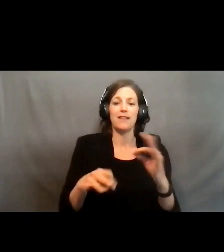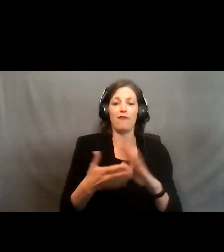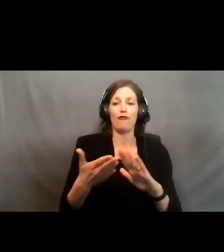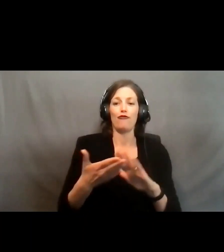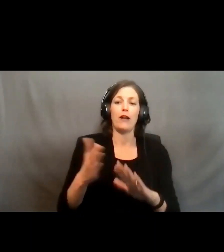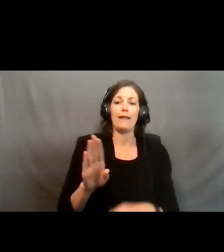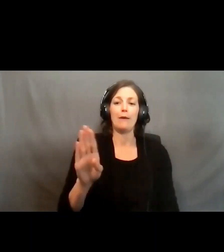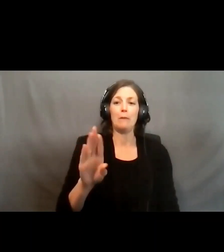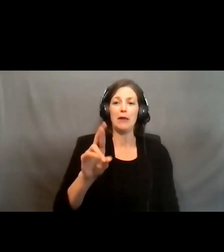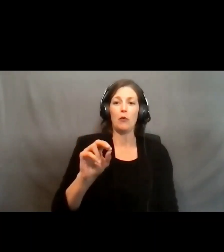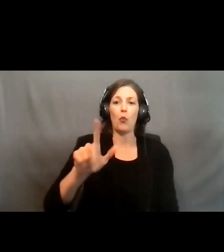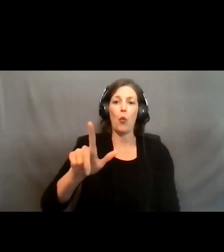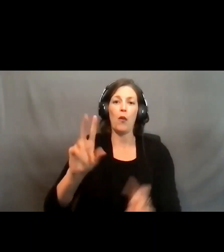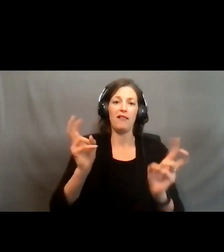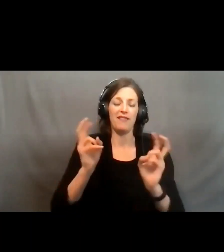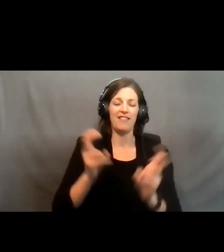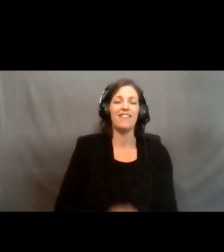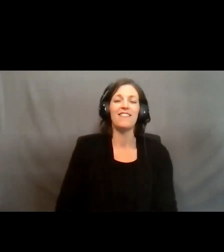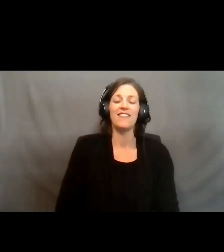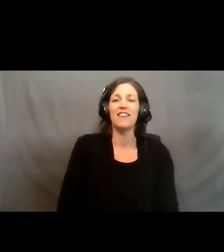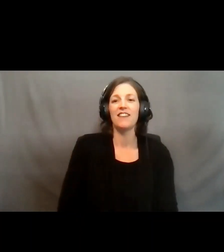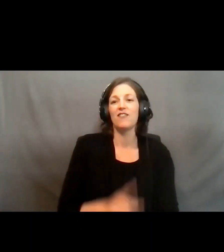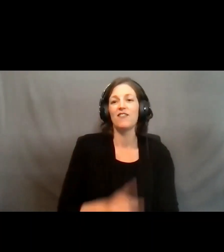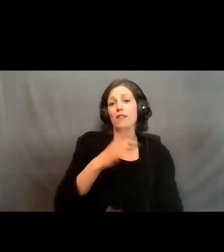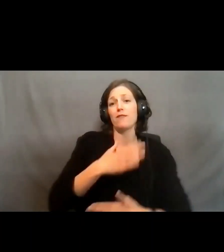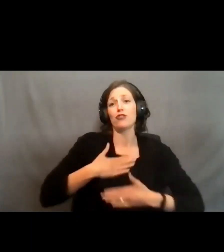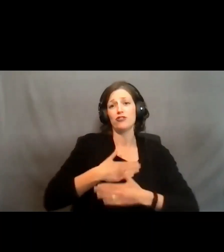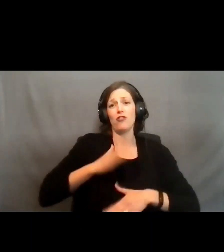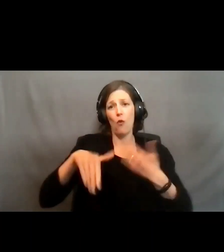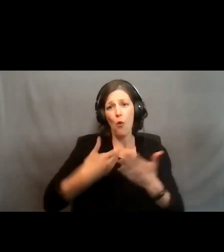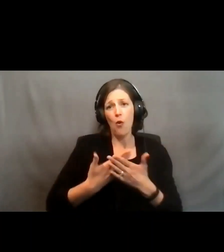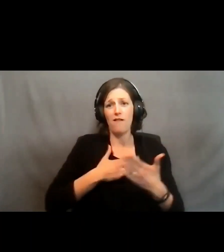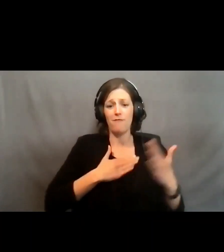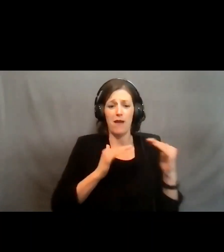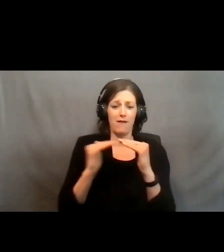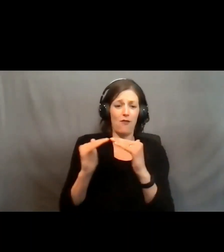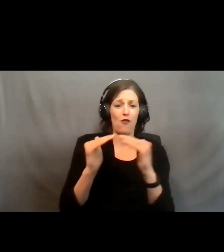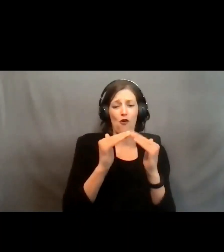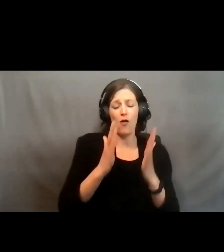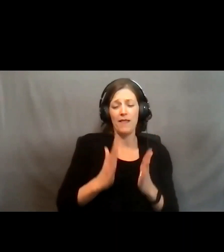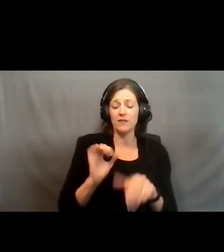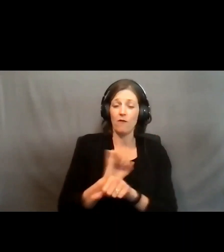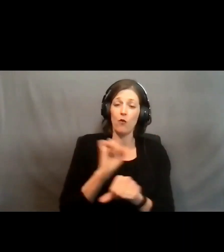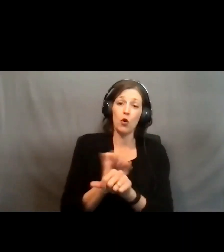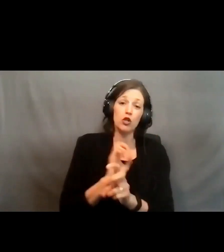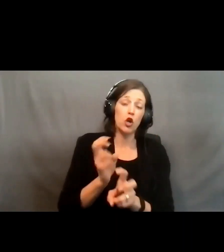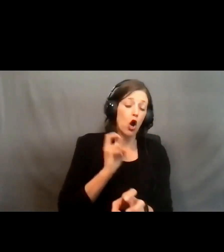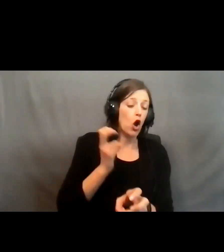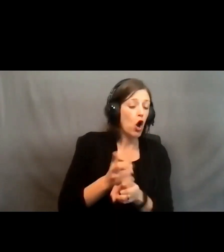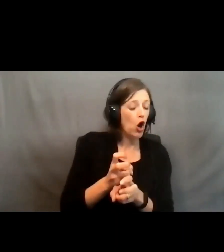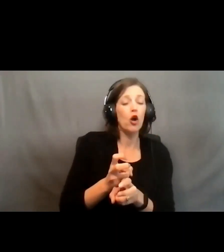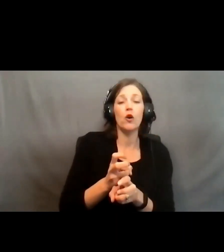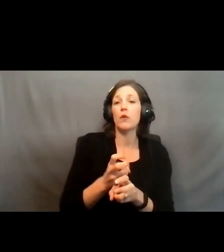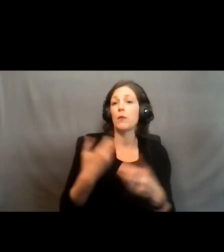a saint. I really appreciate all of my 13:45:52 colleagues who have worked so hard . I want to say not only 13:45:55 the voices you have heard